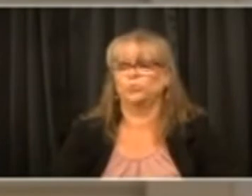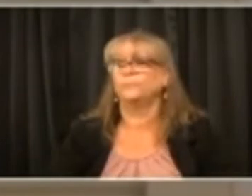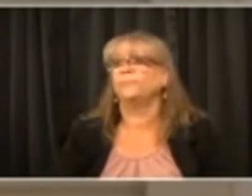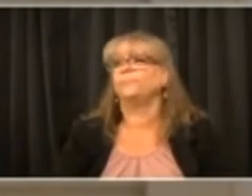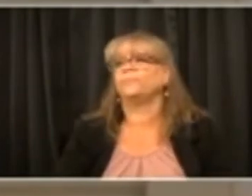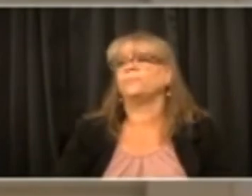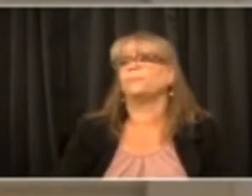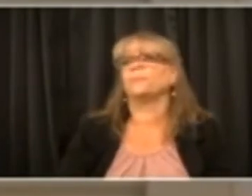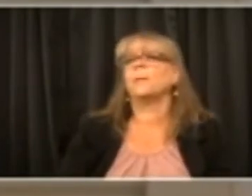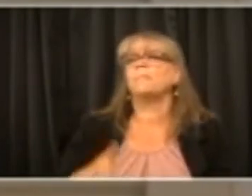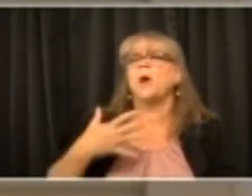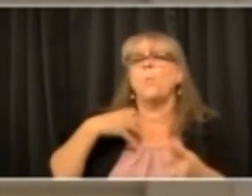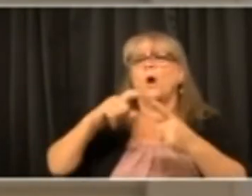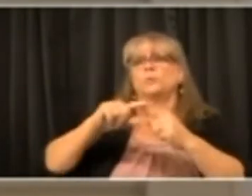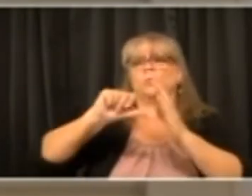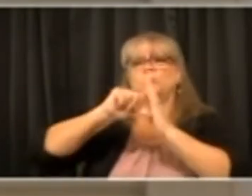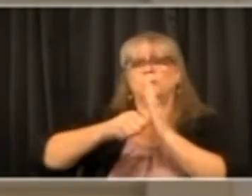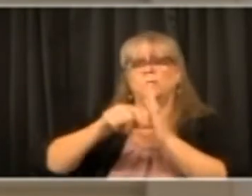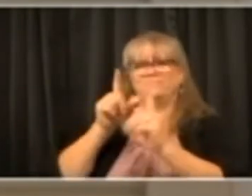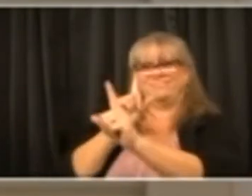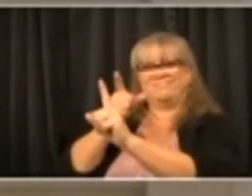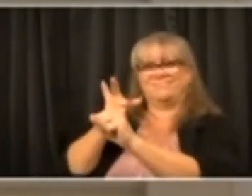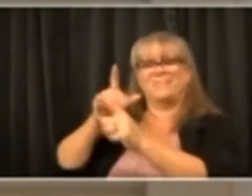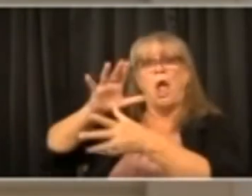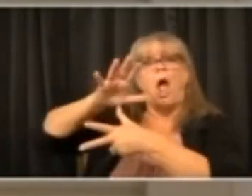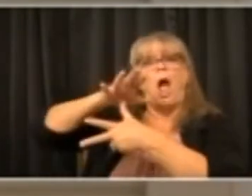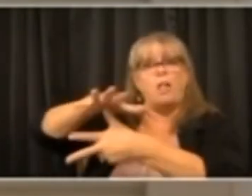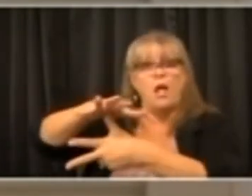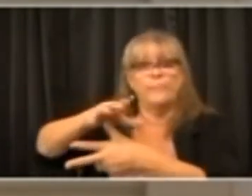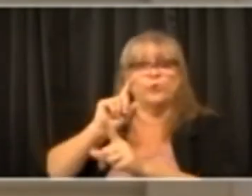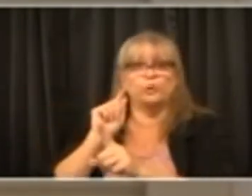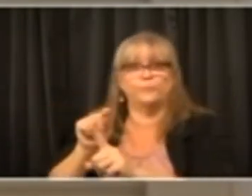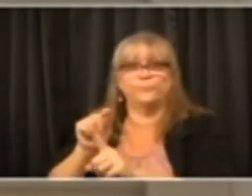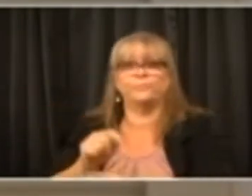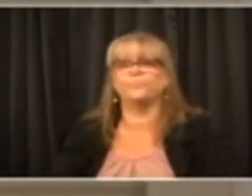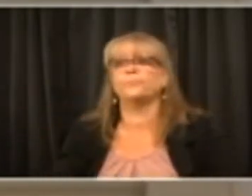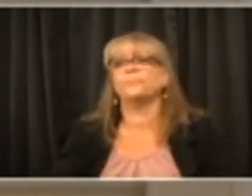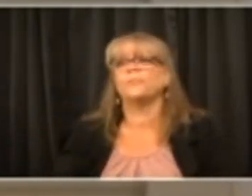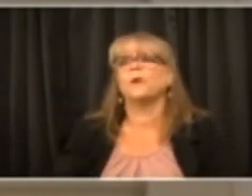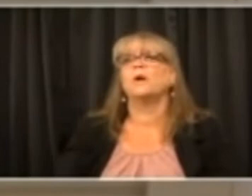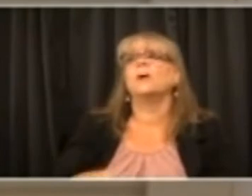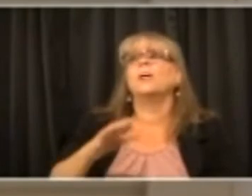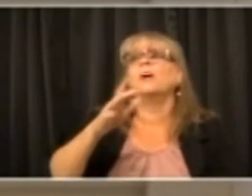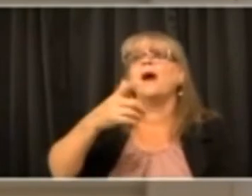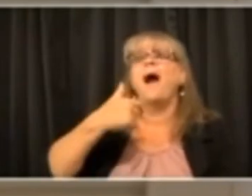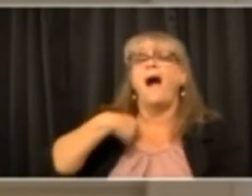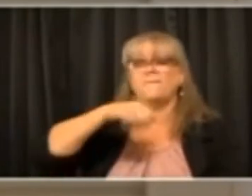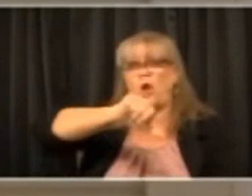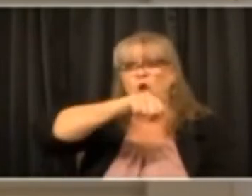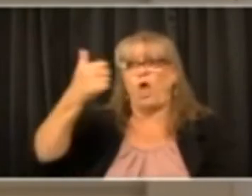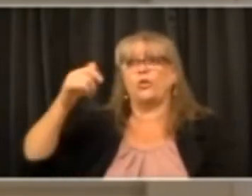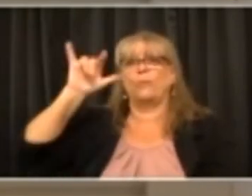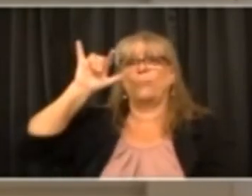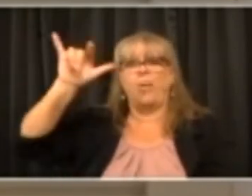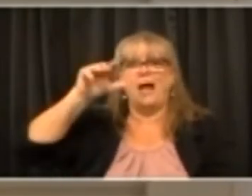that i spoke about there is a large contingency of aircraft in colorado right now at one point on the grizzly fire there